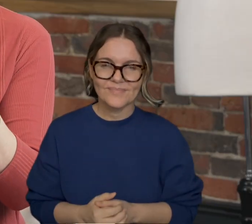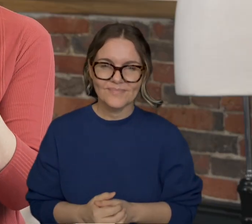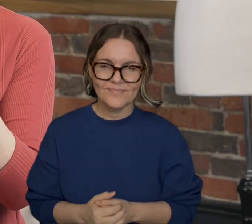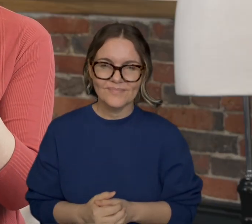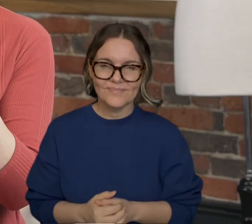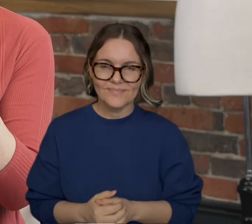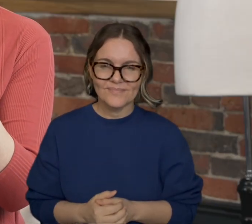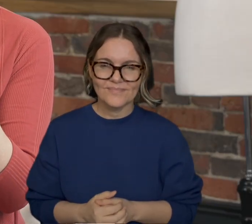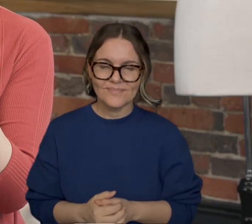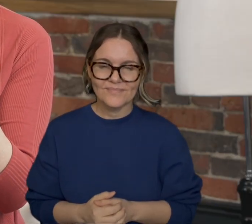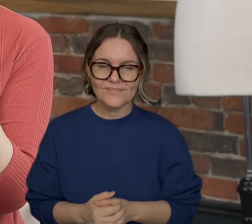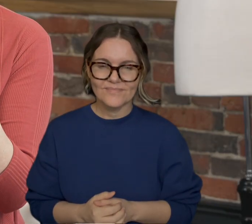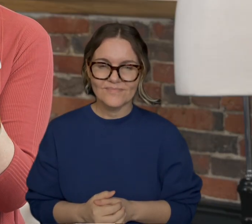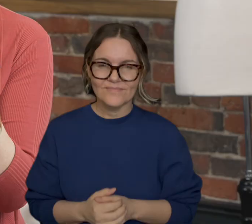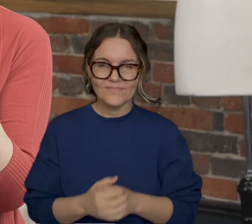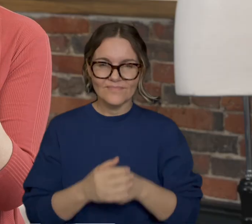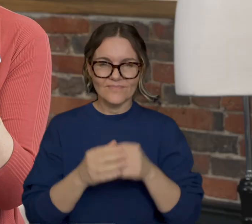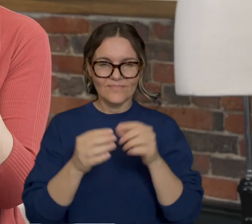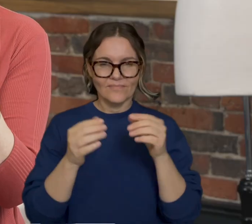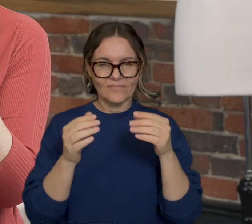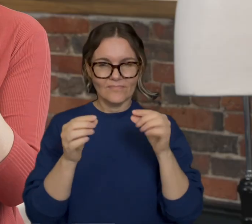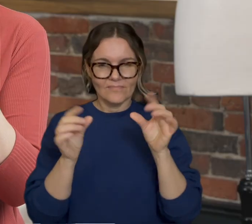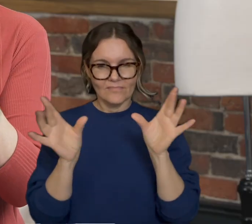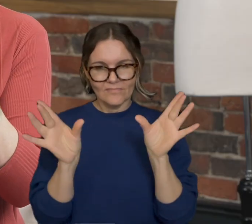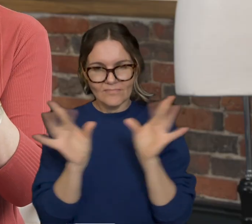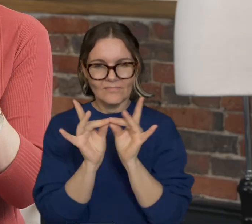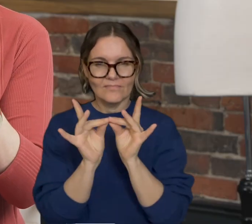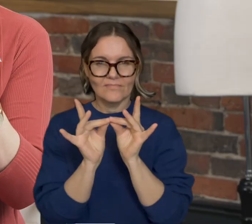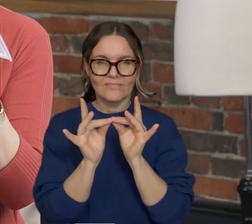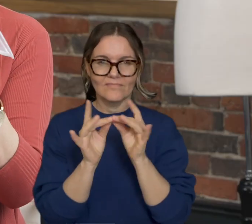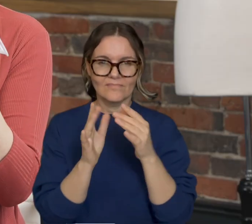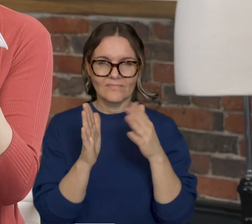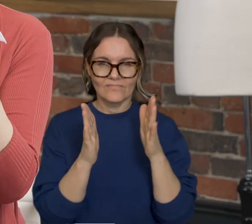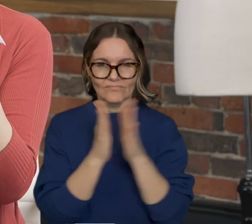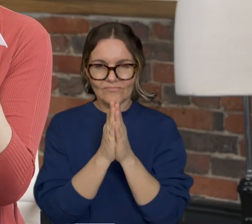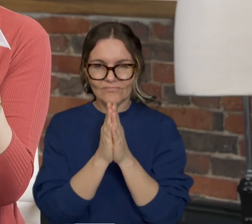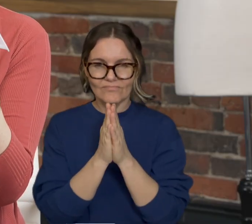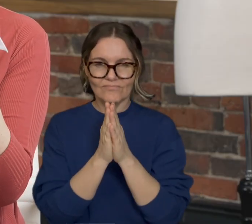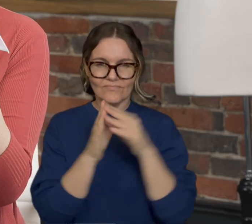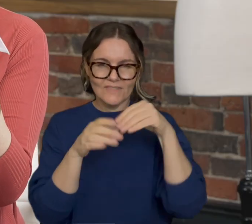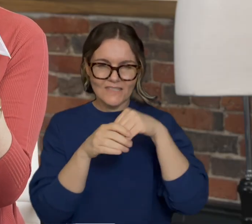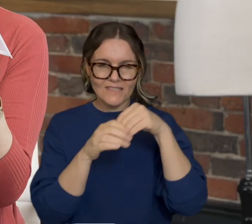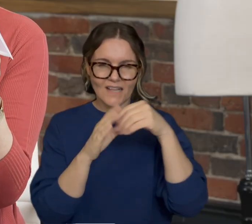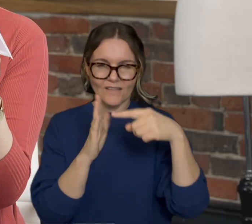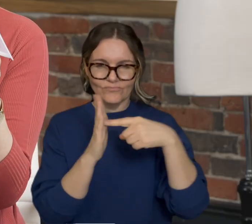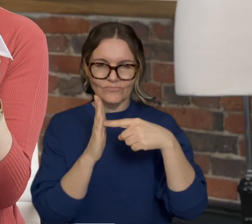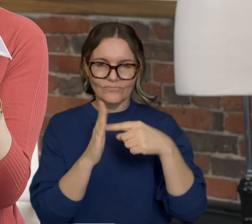is put into the actual breast shield that they are fully against the walls of that backflow protector